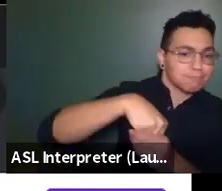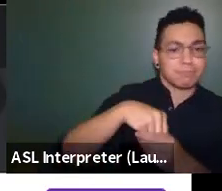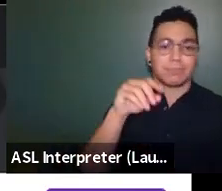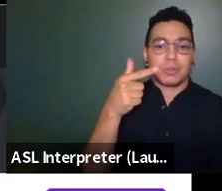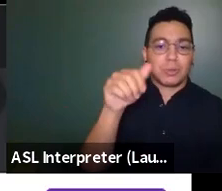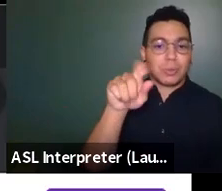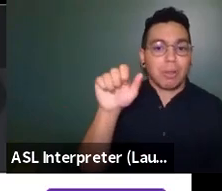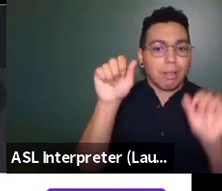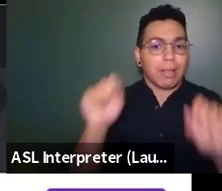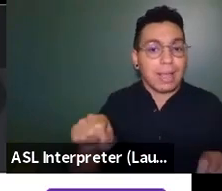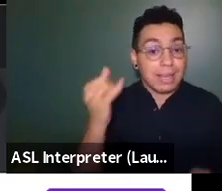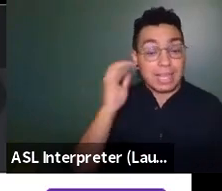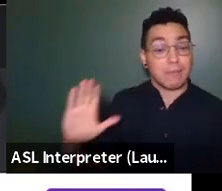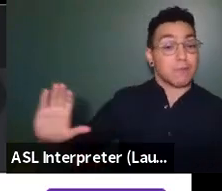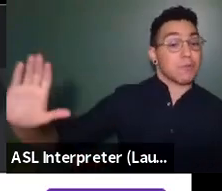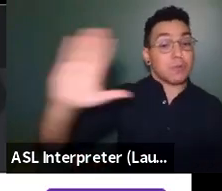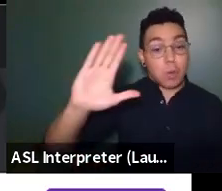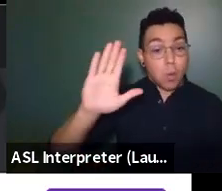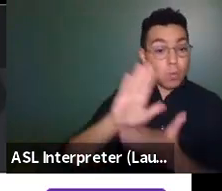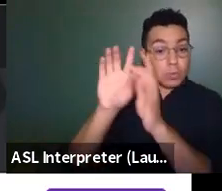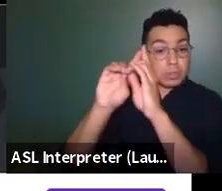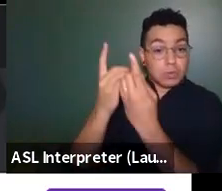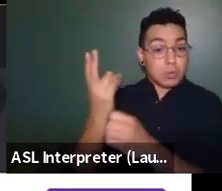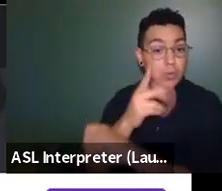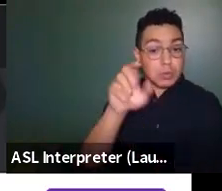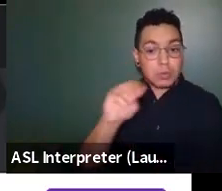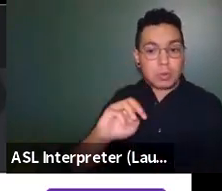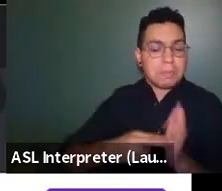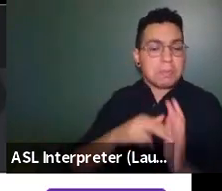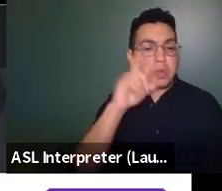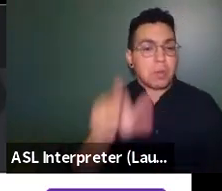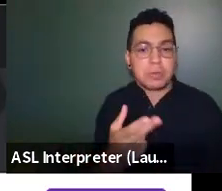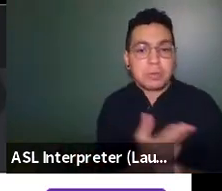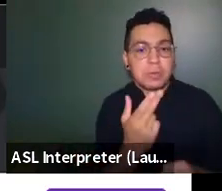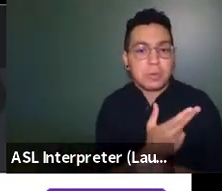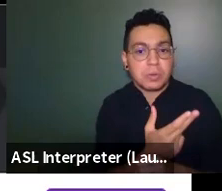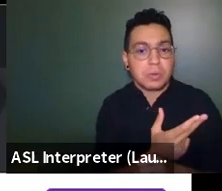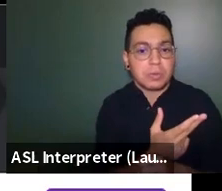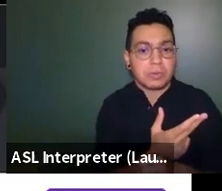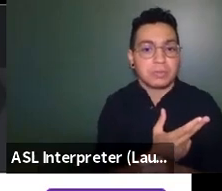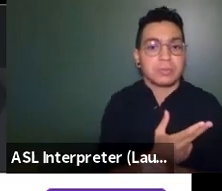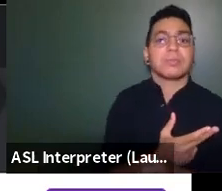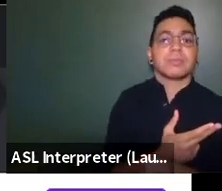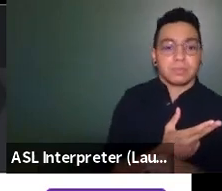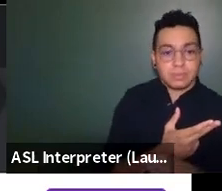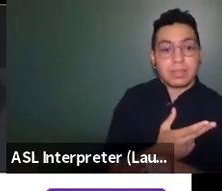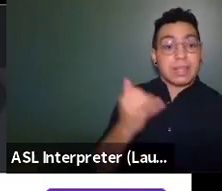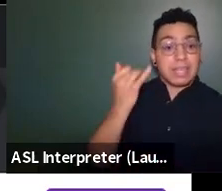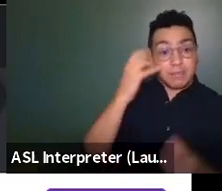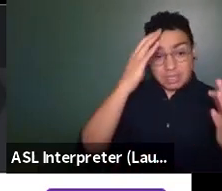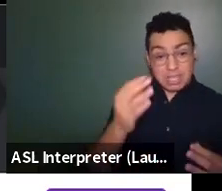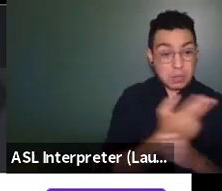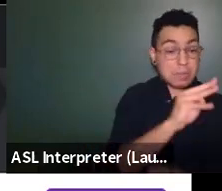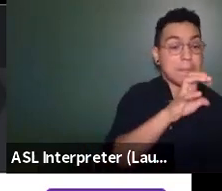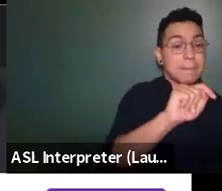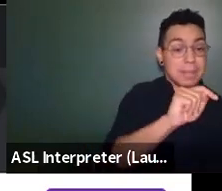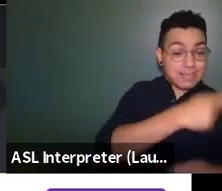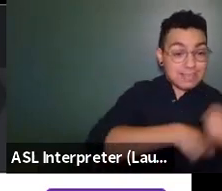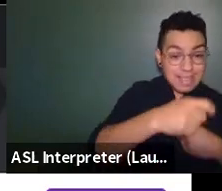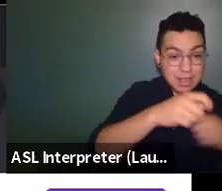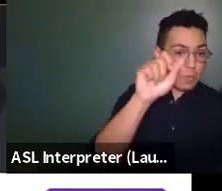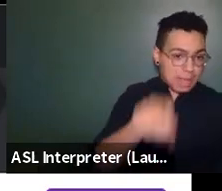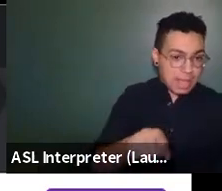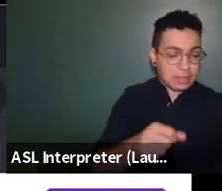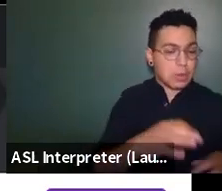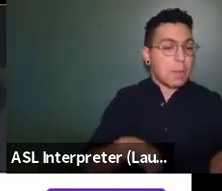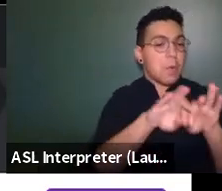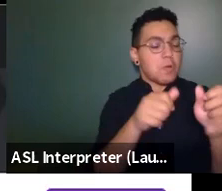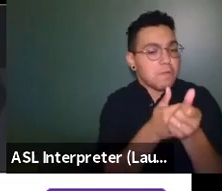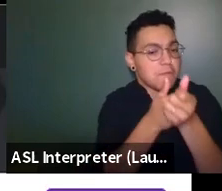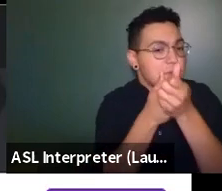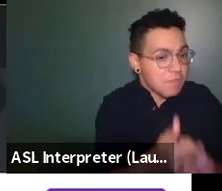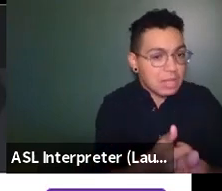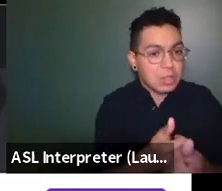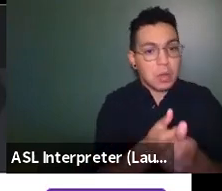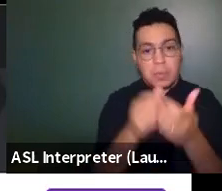ESD 112 - Katherine Livick: then you may not have to get involved in this. Some districts are choosing to use Meet instead. And, as I said before, please follow the guidelines of your